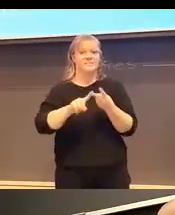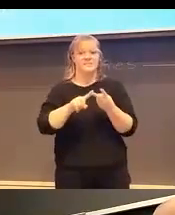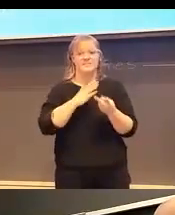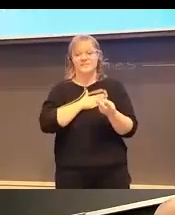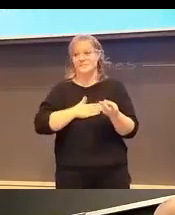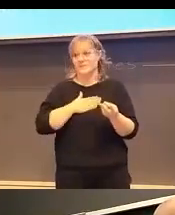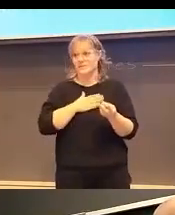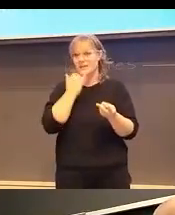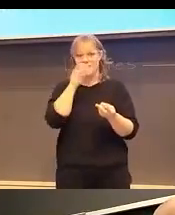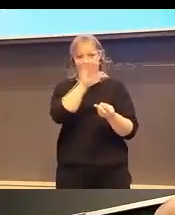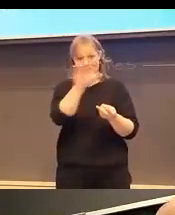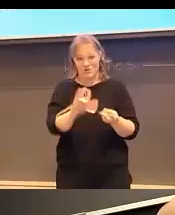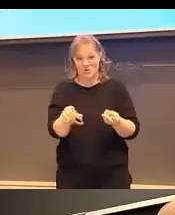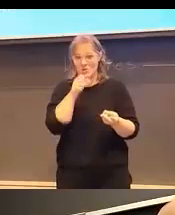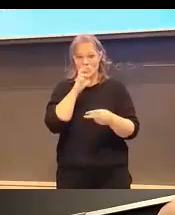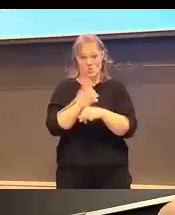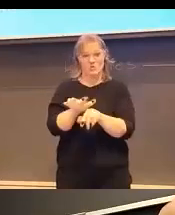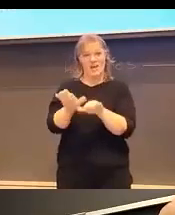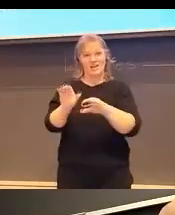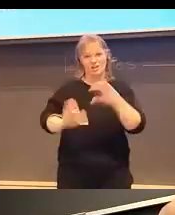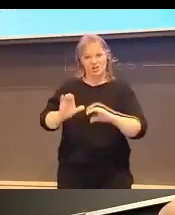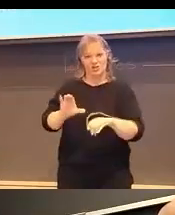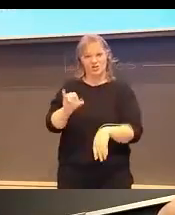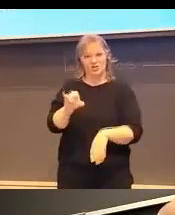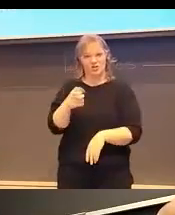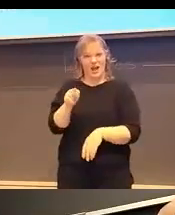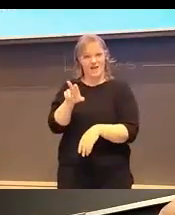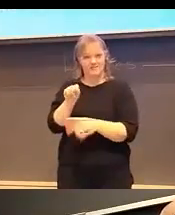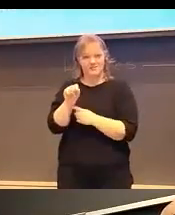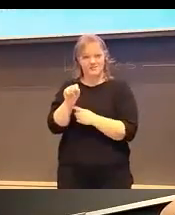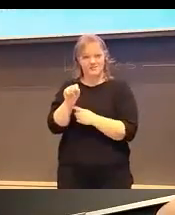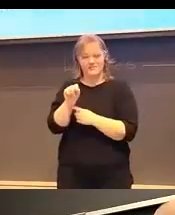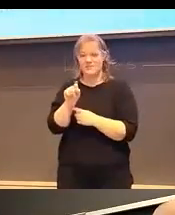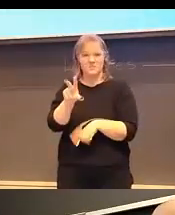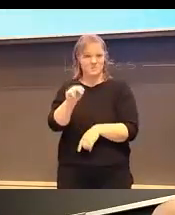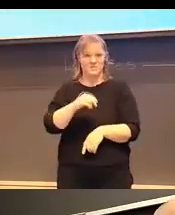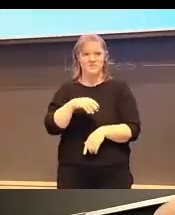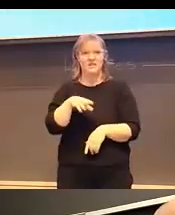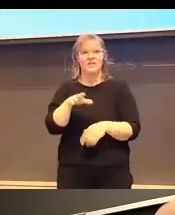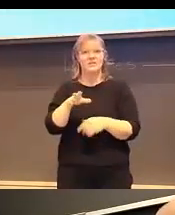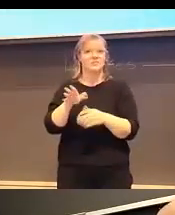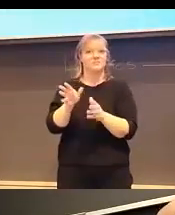on Zoom don't use the chat function we reserve that for the speakers panelists woe to anyone